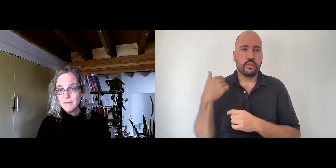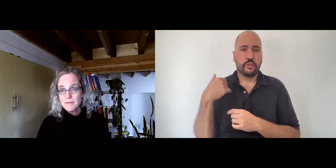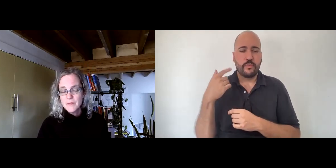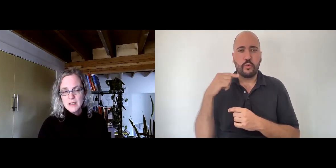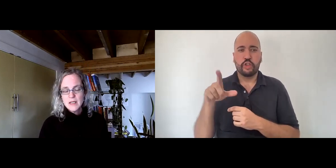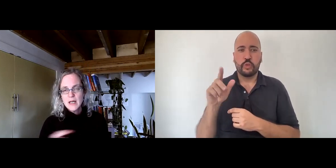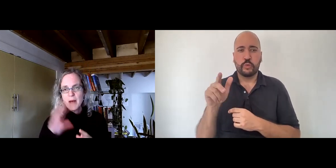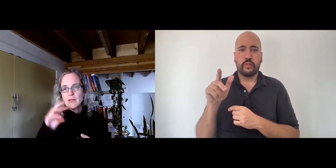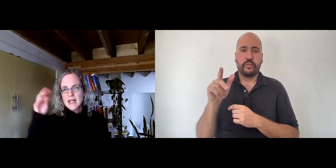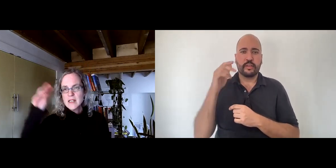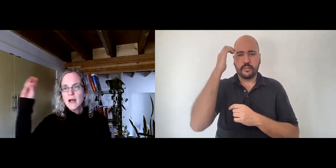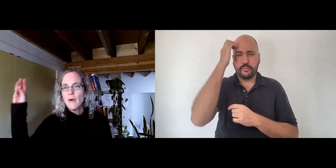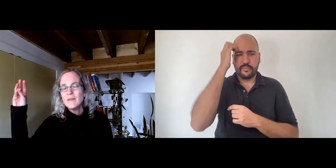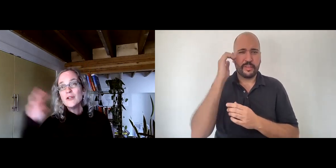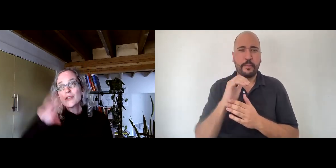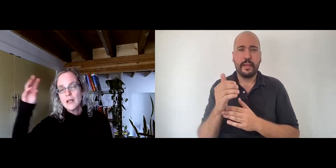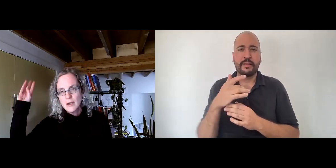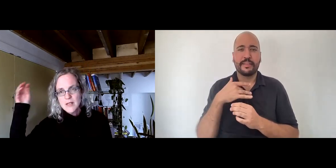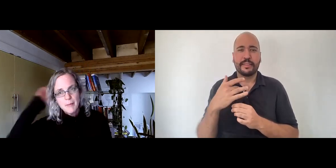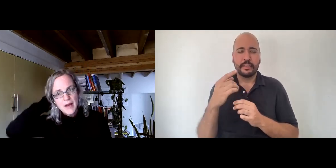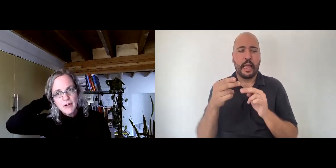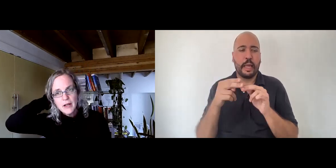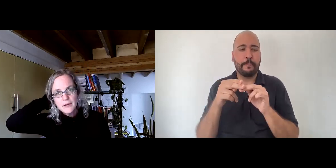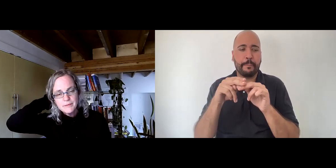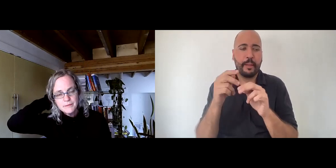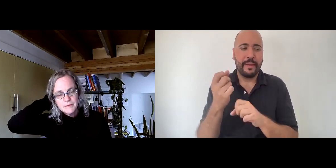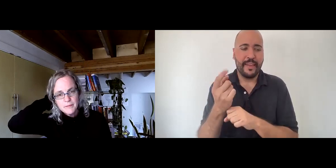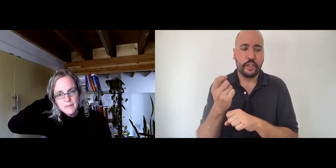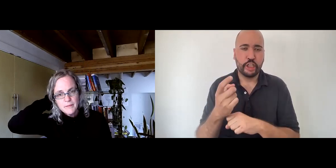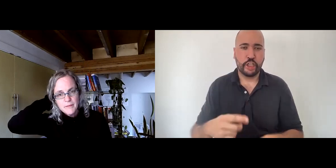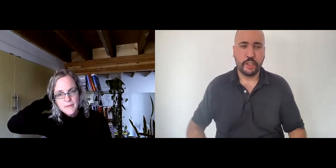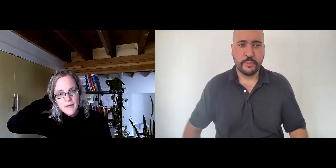It, the amount tends to go. Usually it goes up every year.